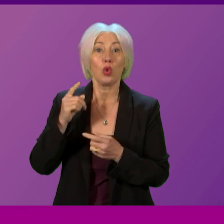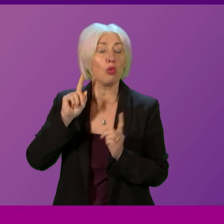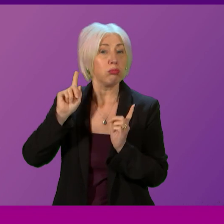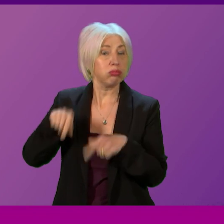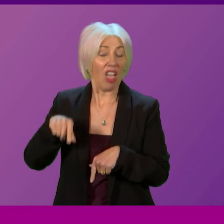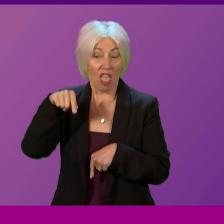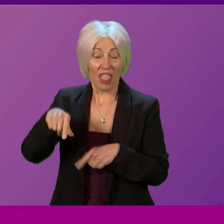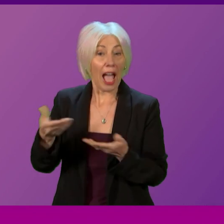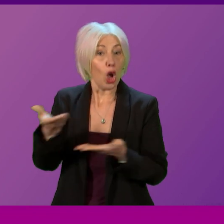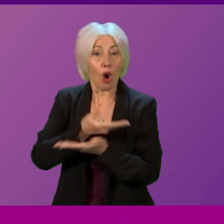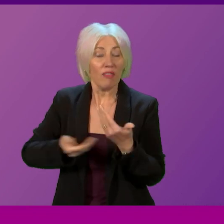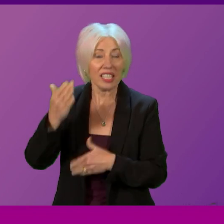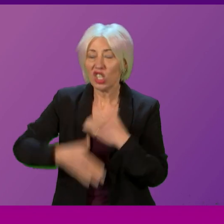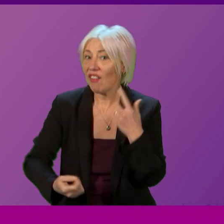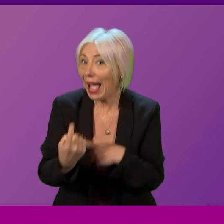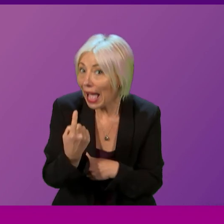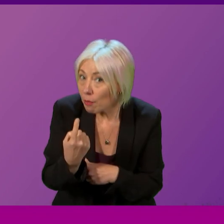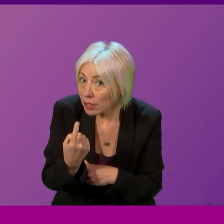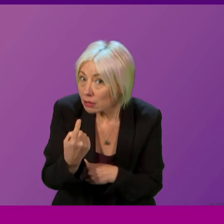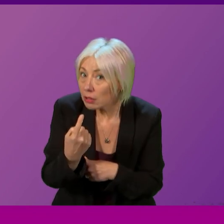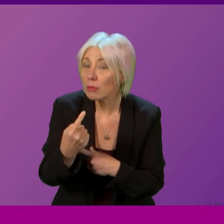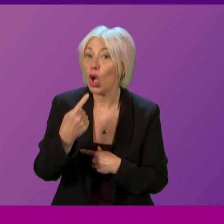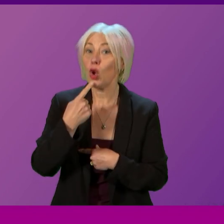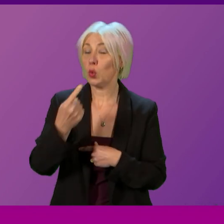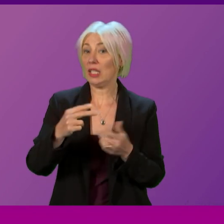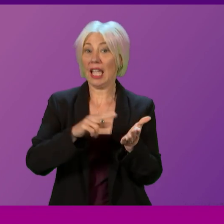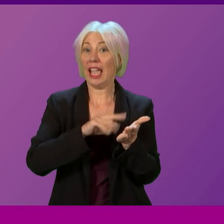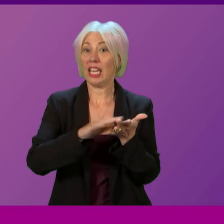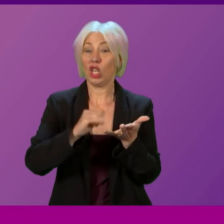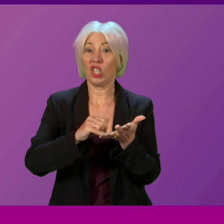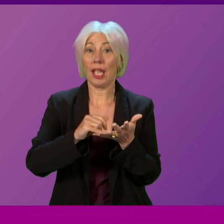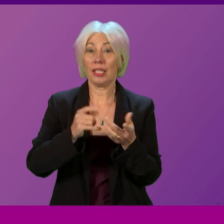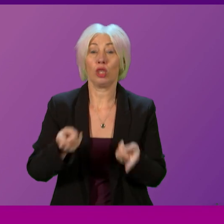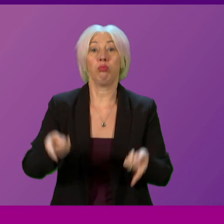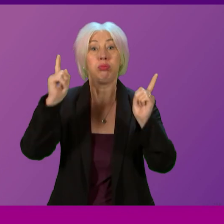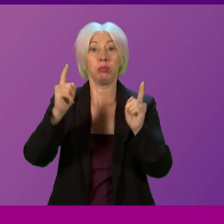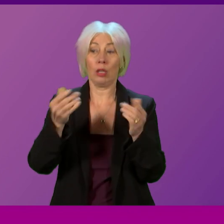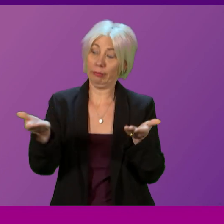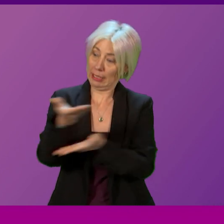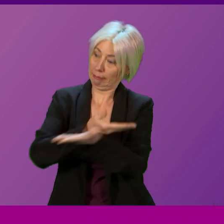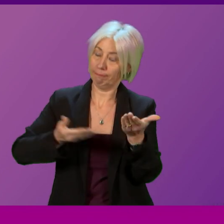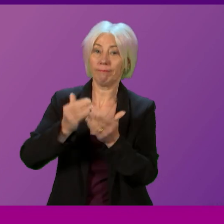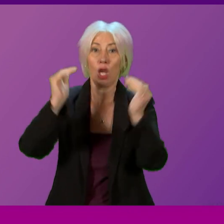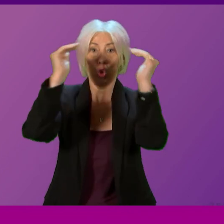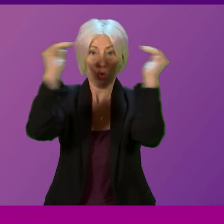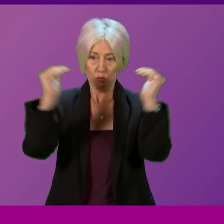place? Is she denying that NHS chiefs discussed a two-tiered system in Scotland’s NHS?